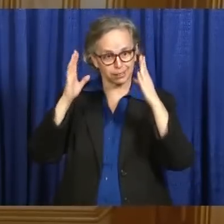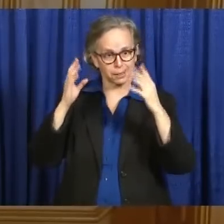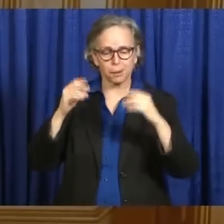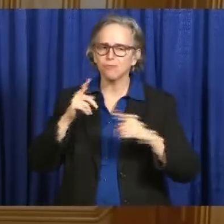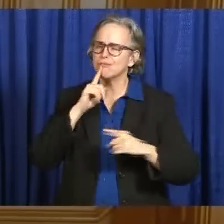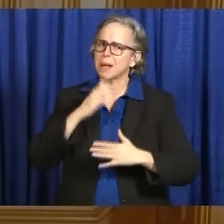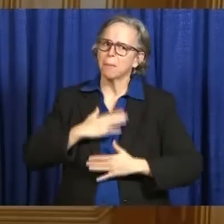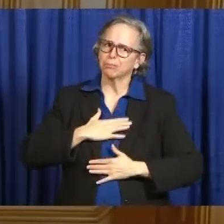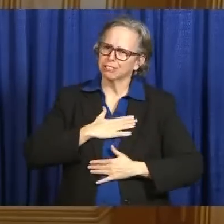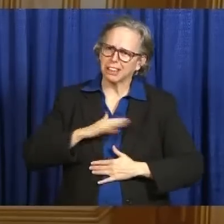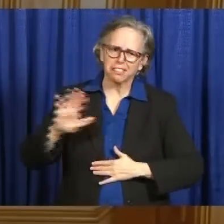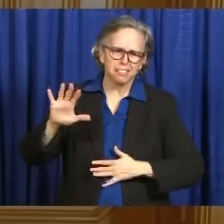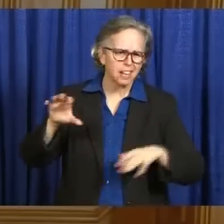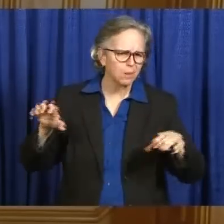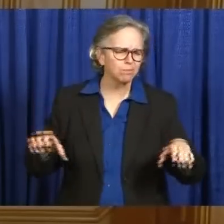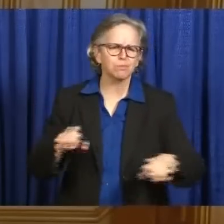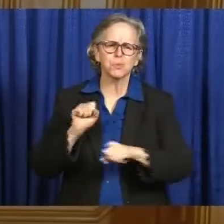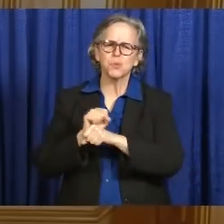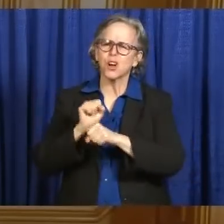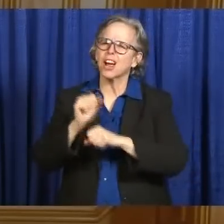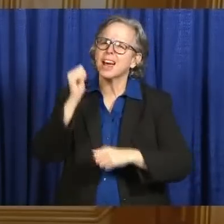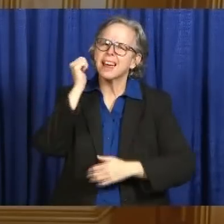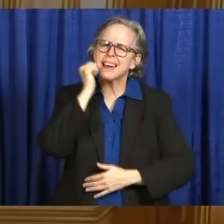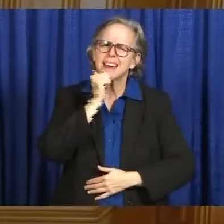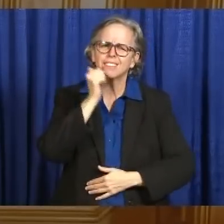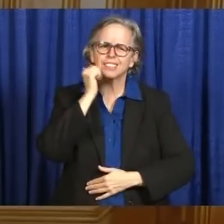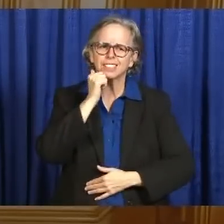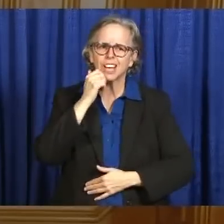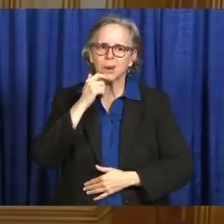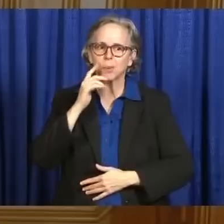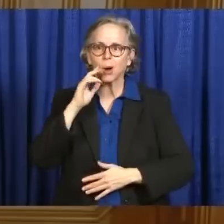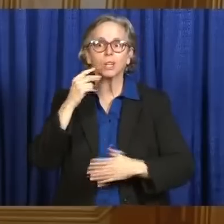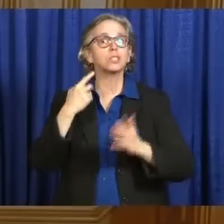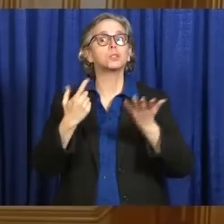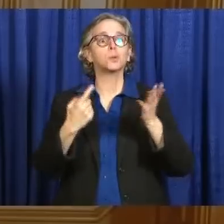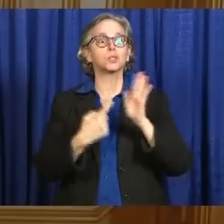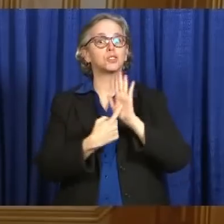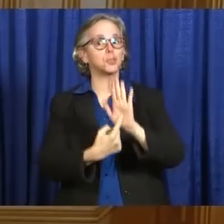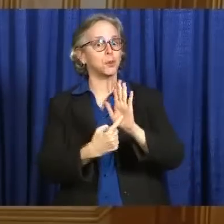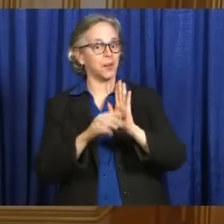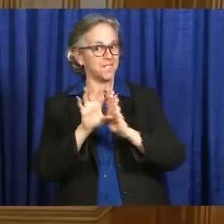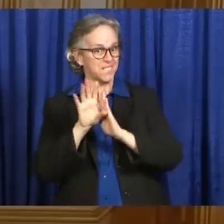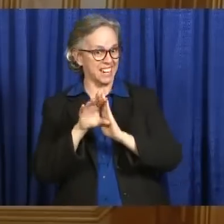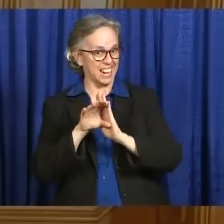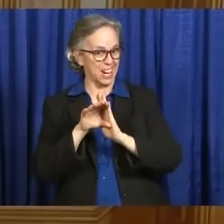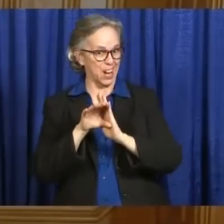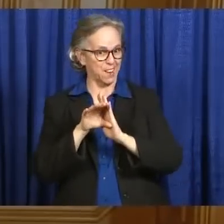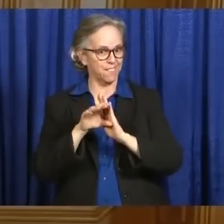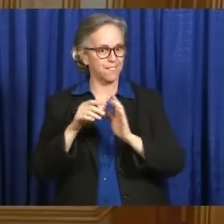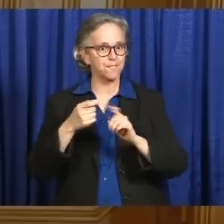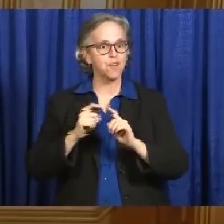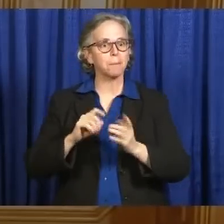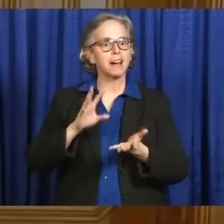MUCH IN HER FAN BASE. TODAY WE START OFF BY HONORING THE AMERICAN SIGN LANGUAGE INTERPRETERS AND THEY HAVE GOTTEN ATTENTION AS WELL. WE